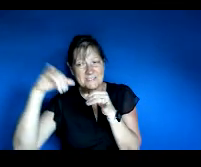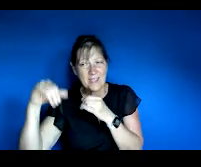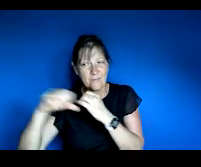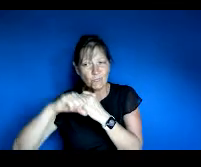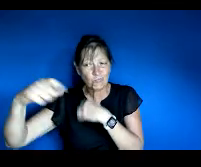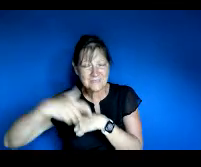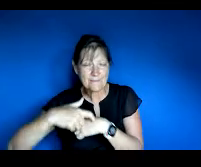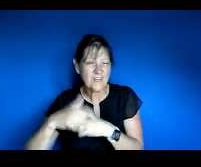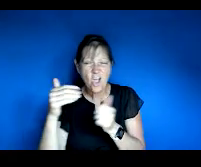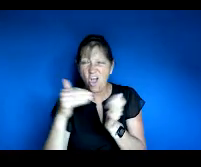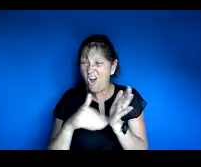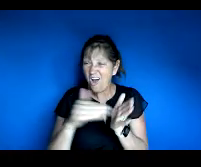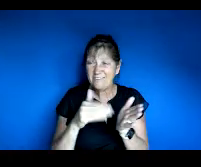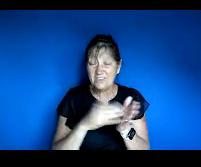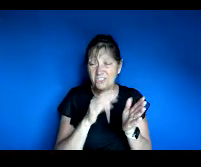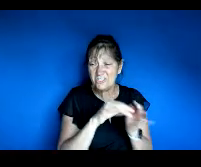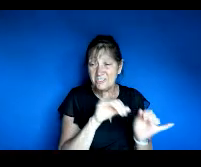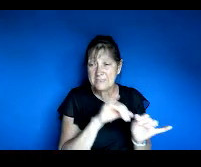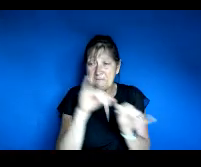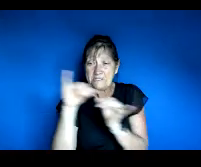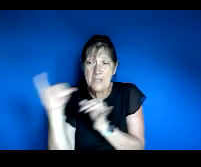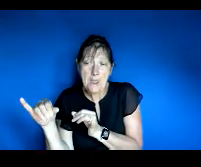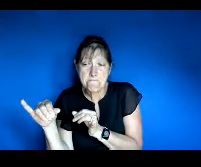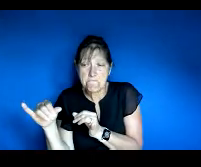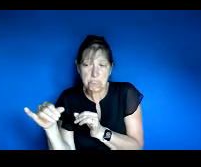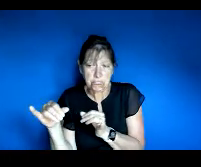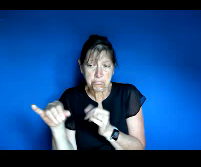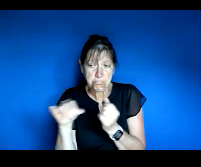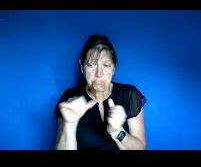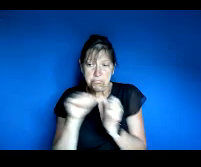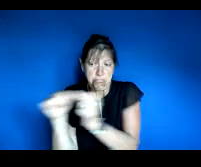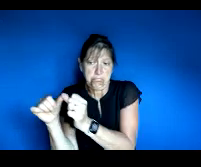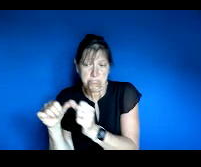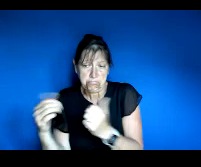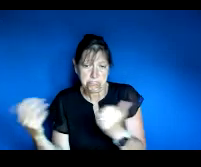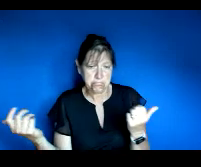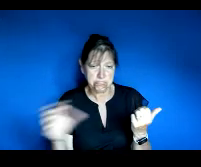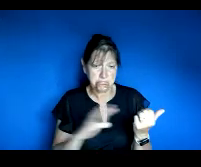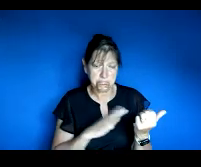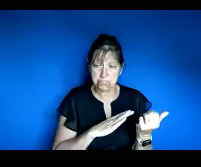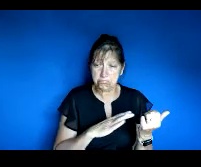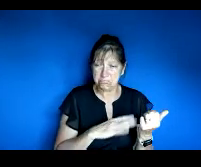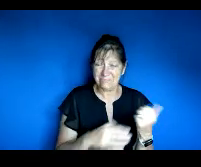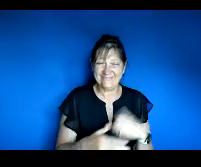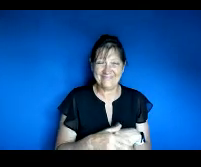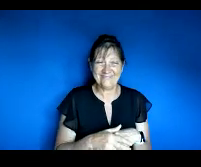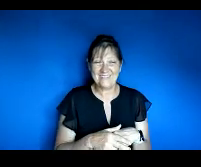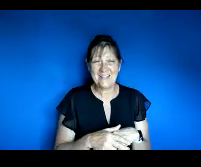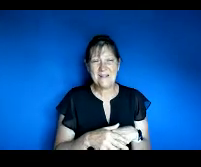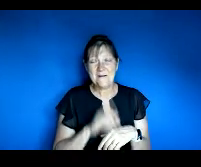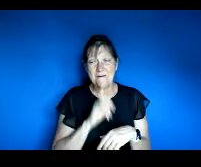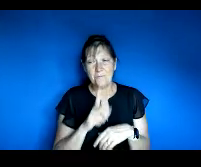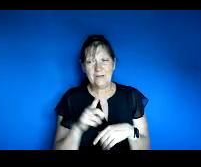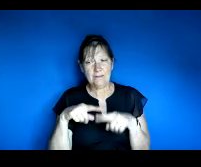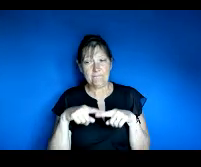those just sort of are almost like a one-to-one, you know, accommodation transfer, but ultimately, you know, really taking the time